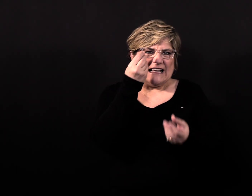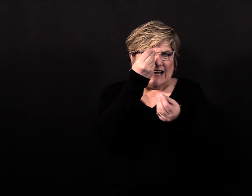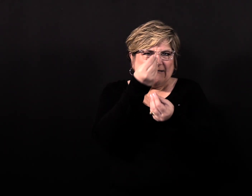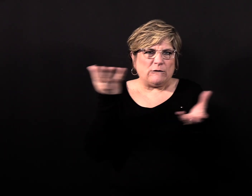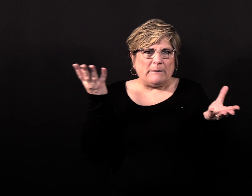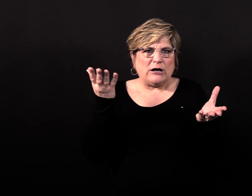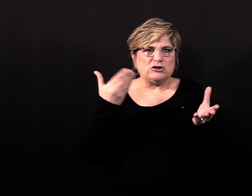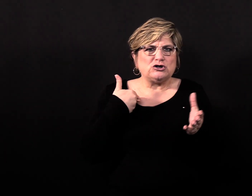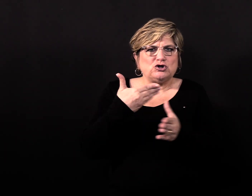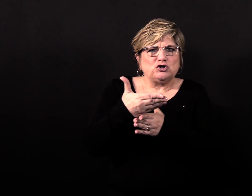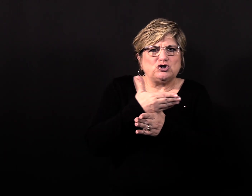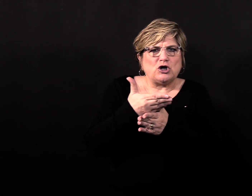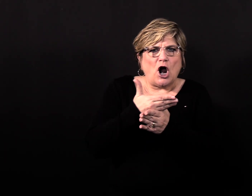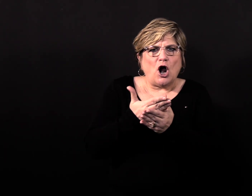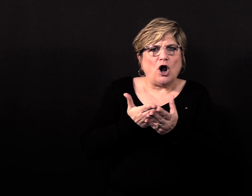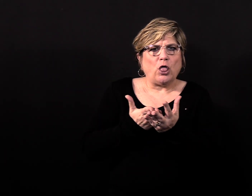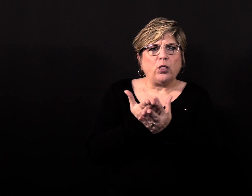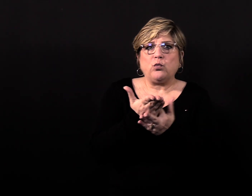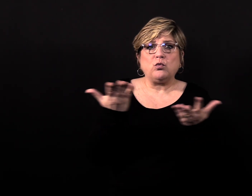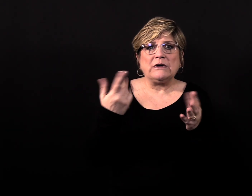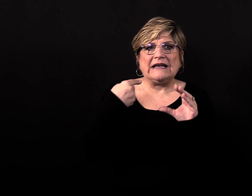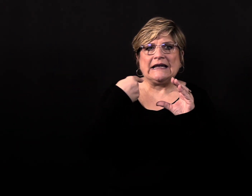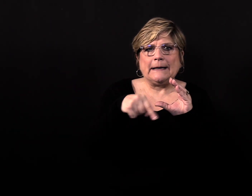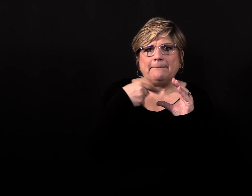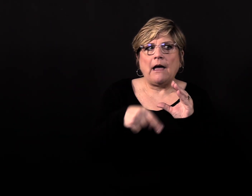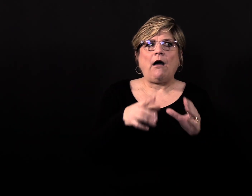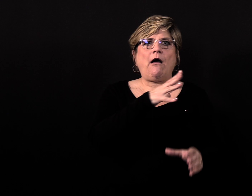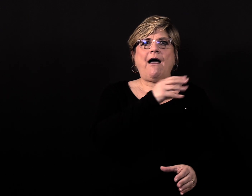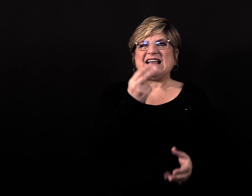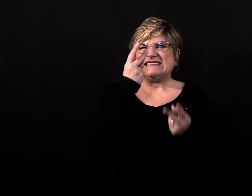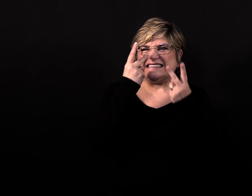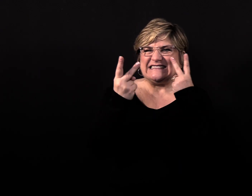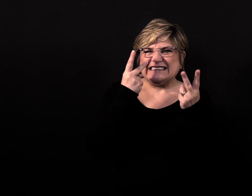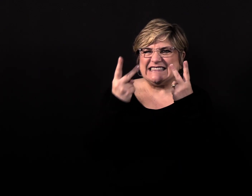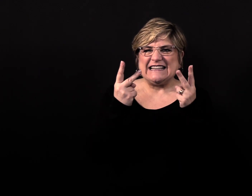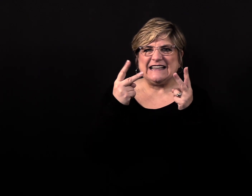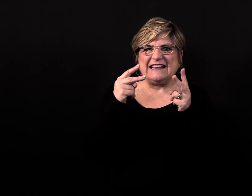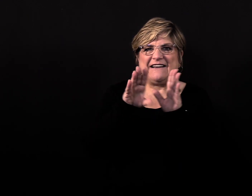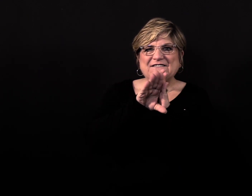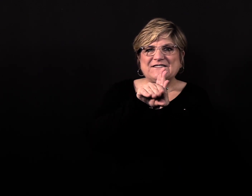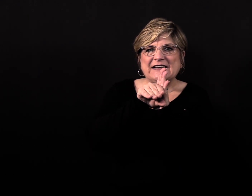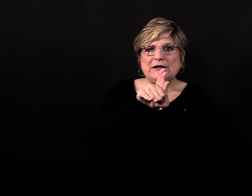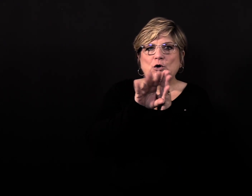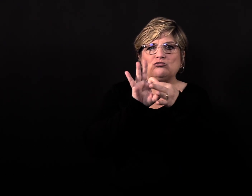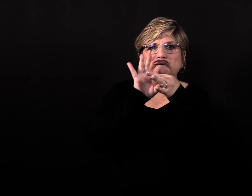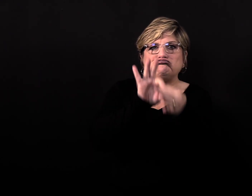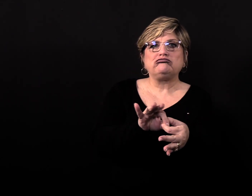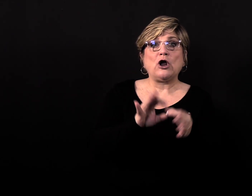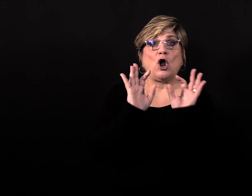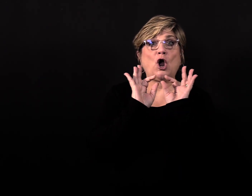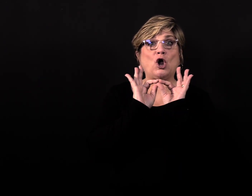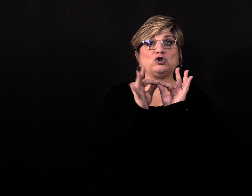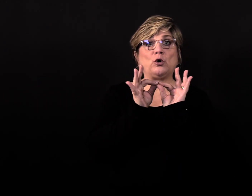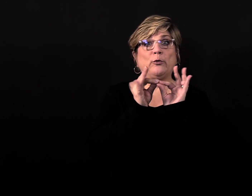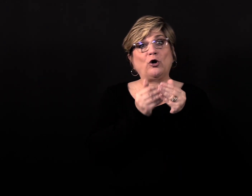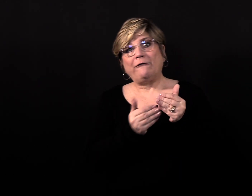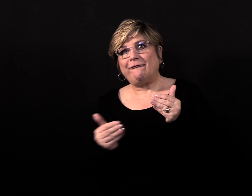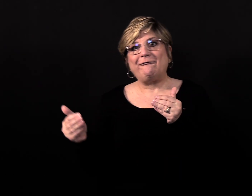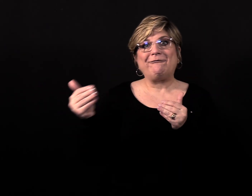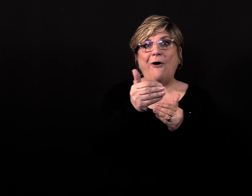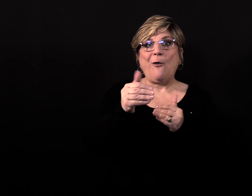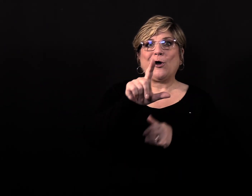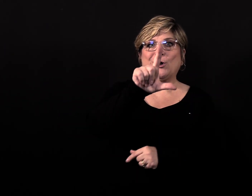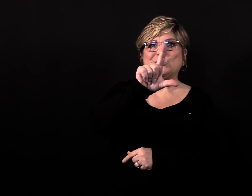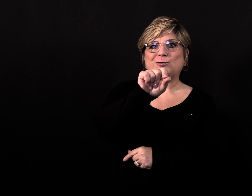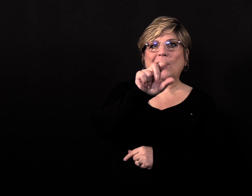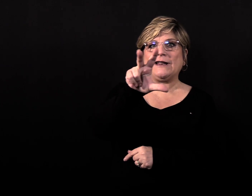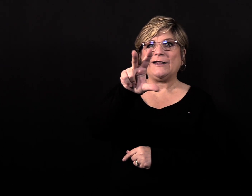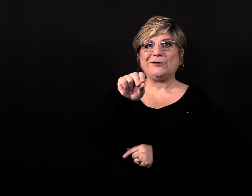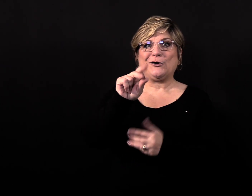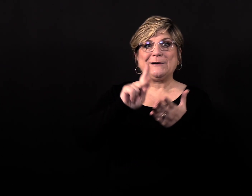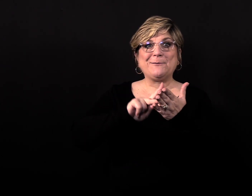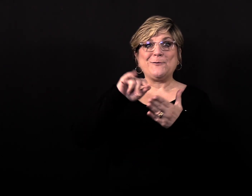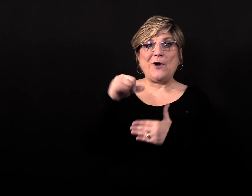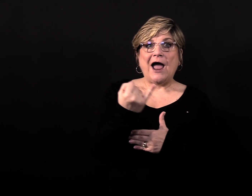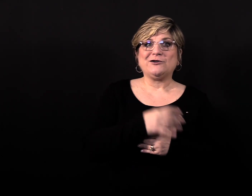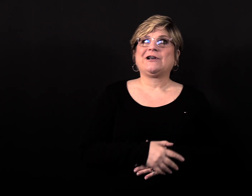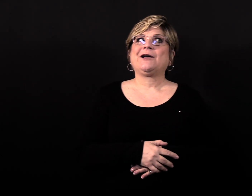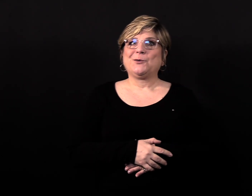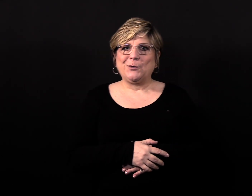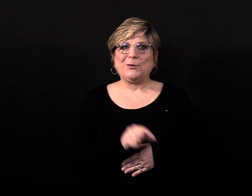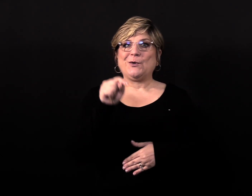information shared through email and seen videos regarding the Interpreting Forward 2030 Project!